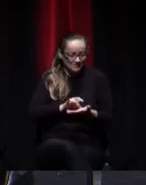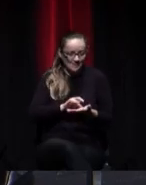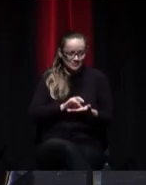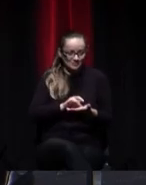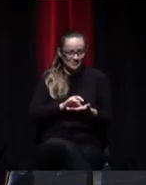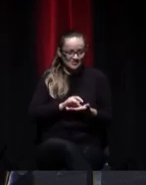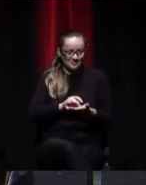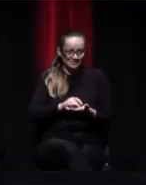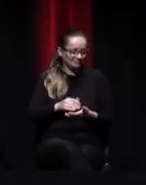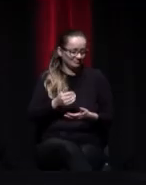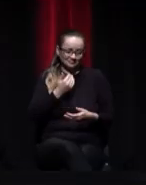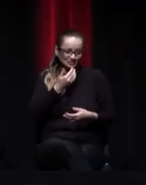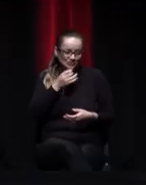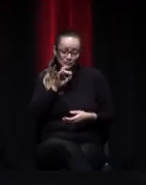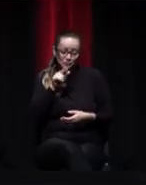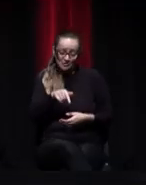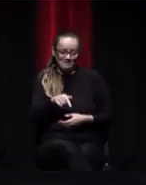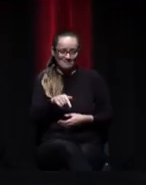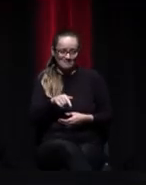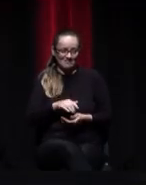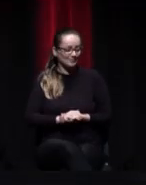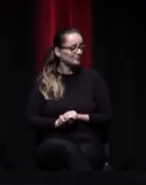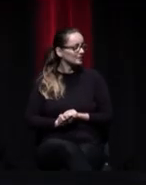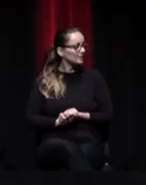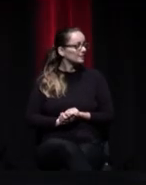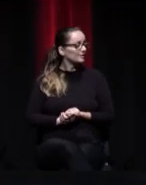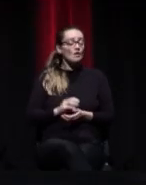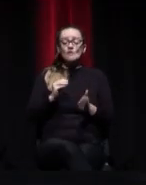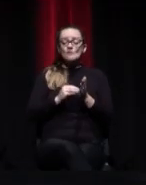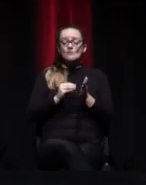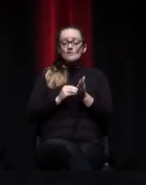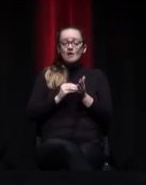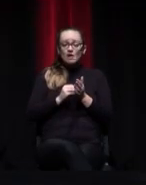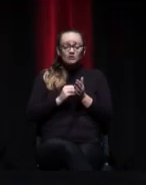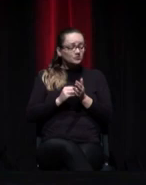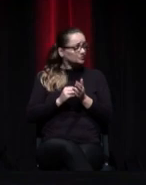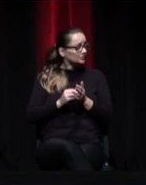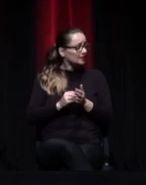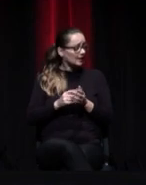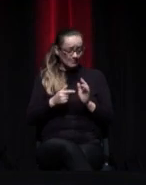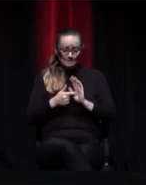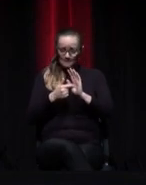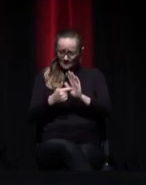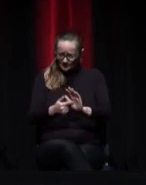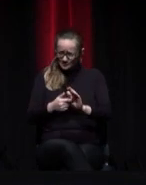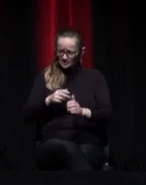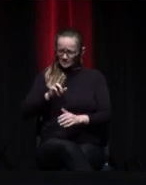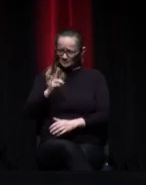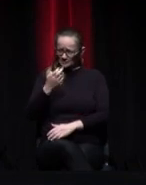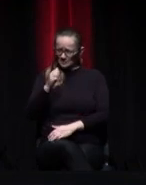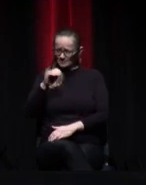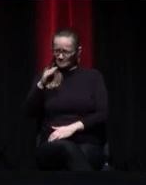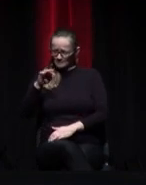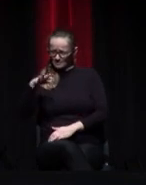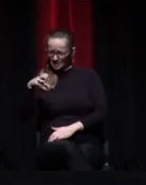nothing but the truth. What's missing, that appears in Hebrew, in the expression. "emuná", to tell the truth.